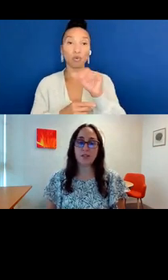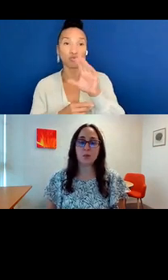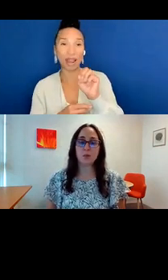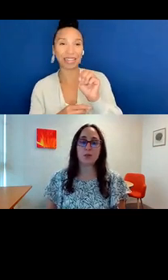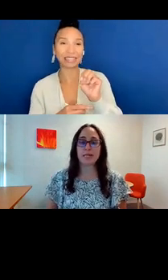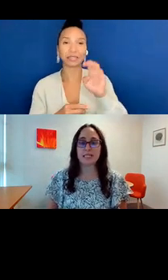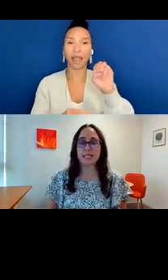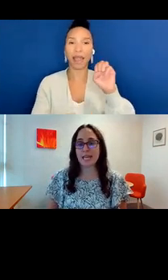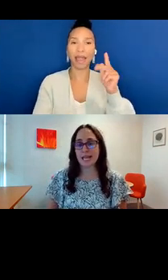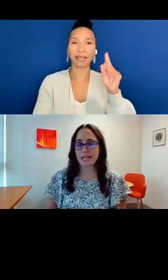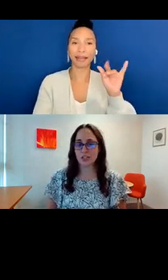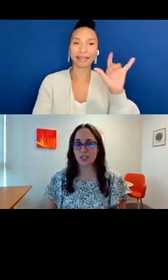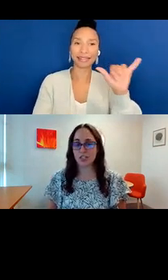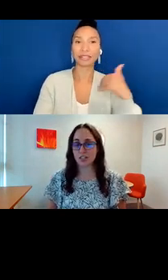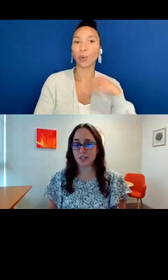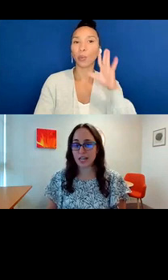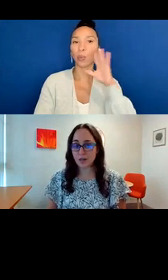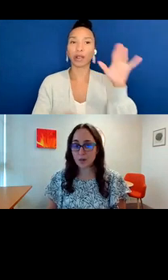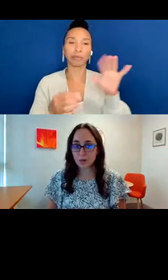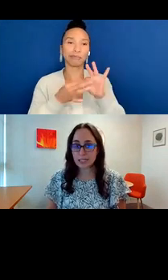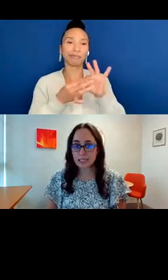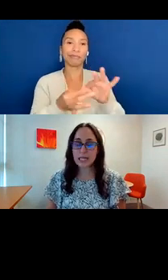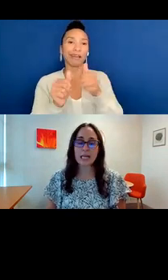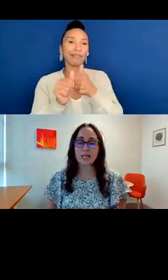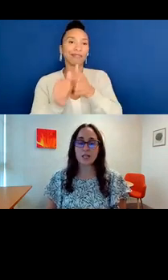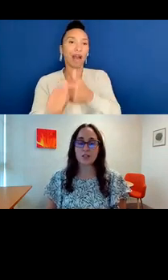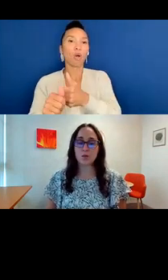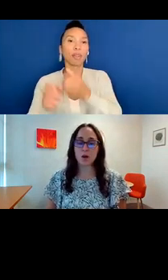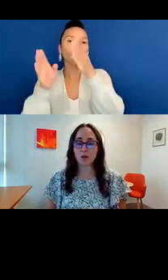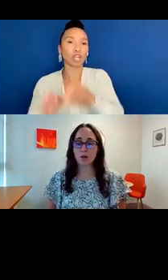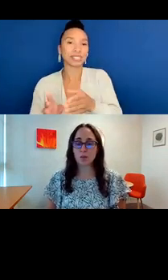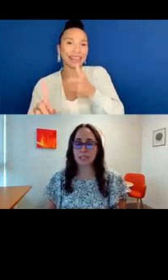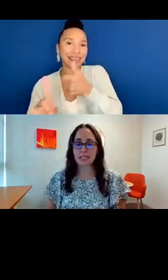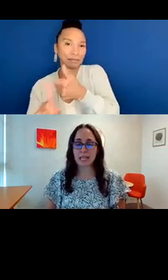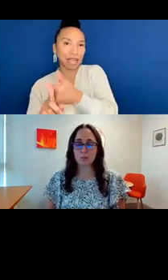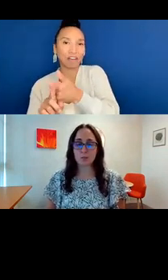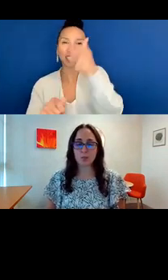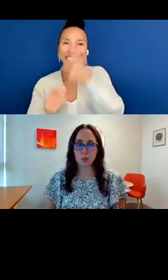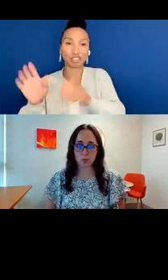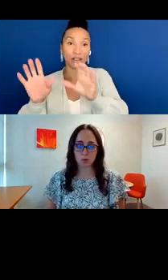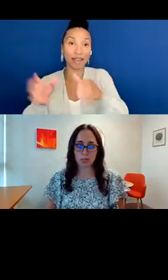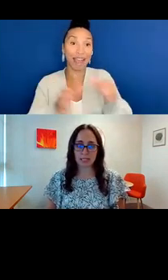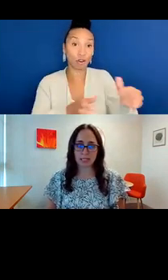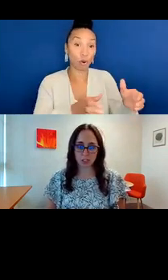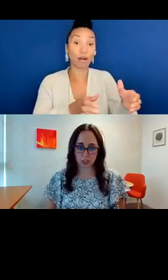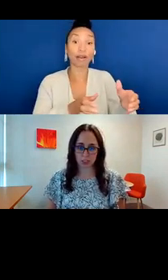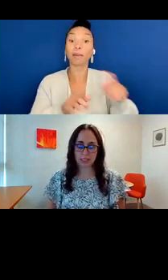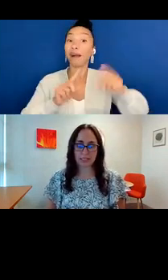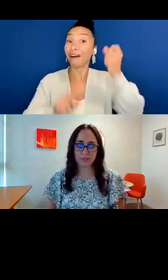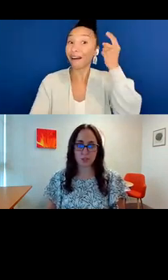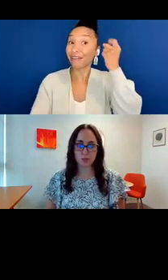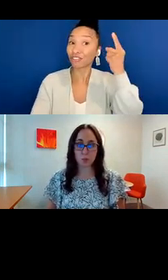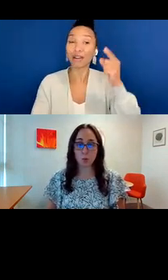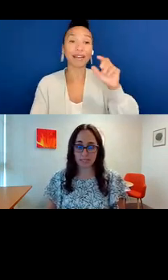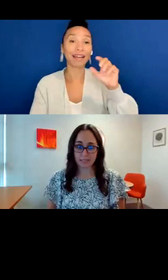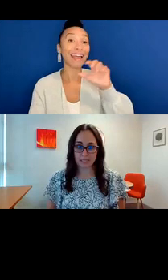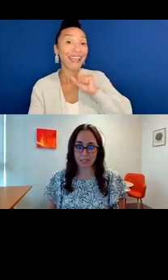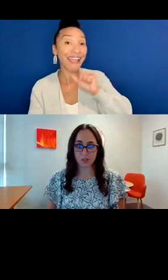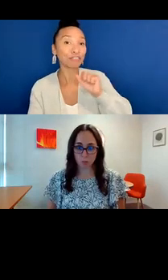However, when you get to the age and gender categories, you are only able to report each individual